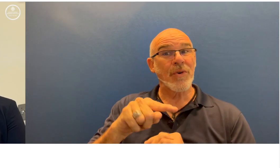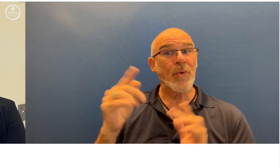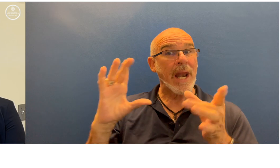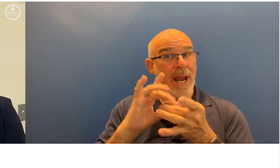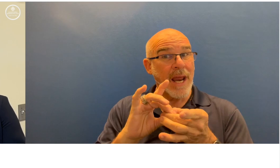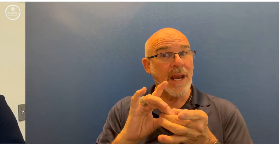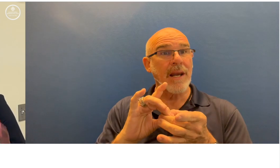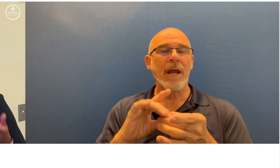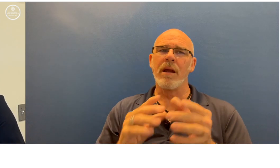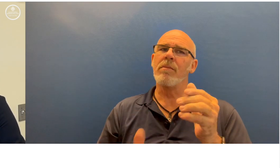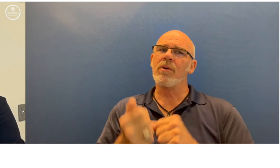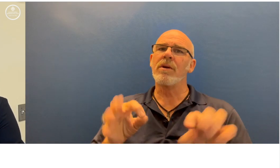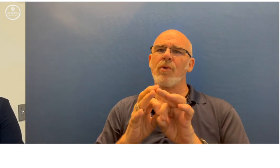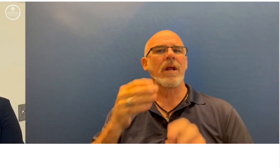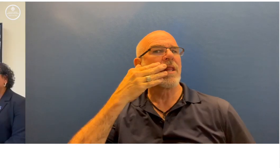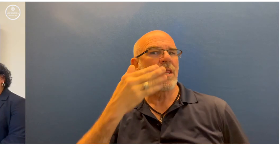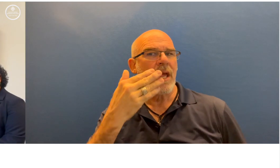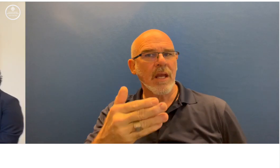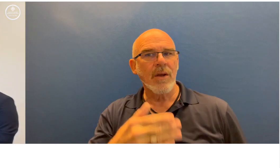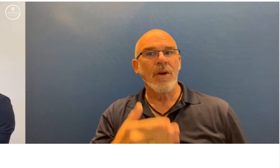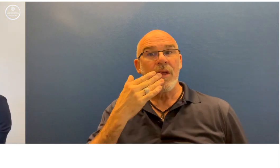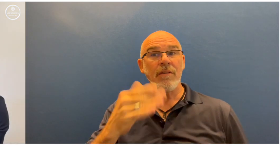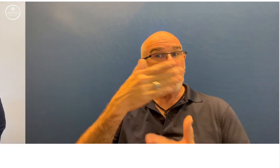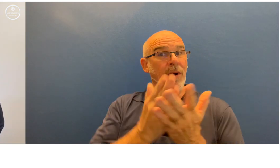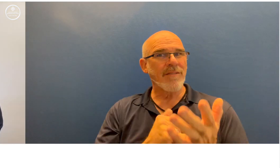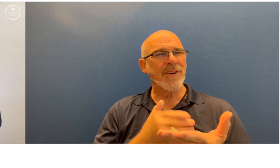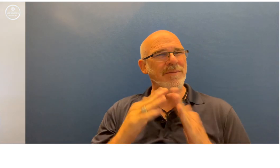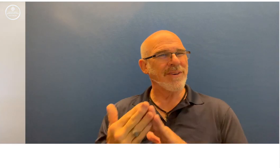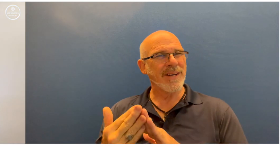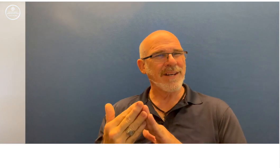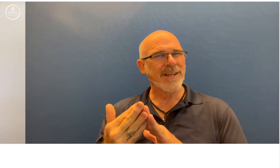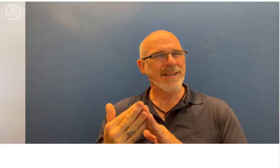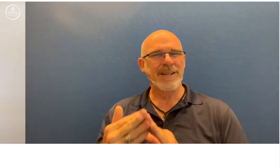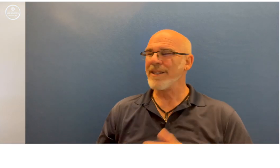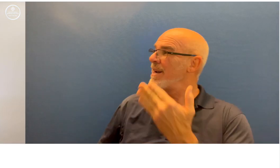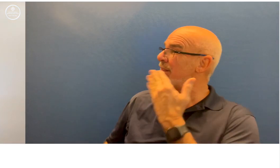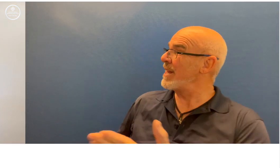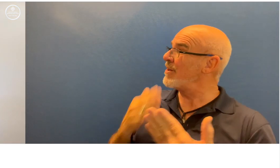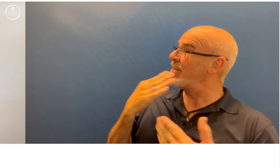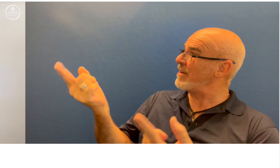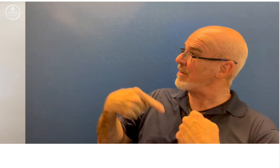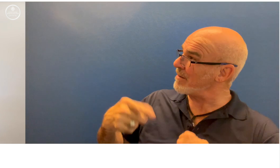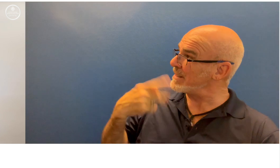And more importantly, thank you. Thank you for being a part of our community. Thanks. Thanks for being here. We appreciate you coming.